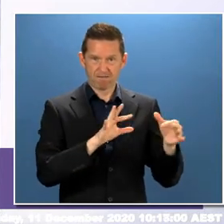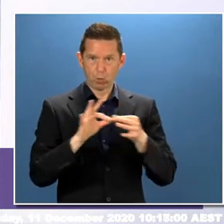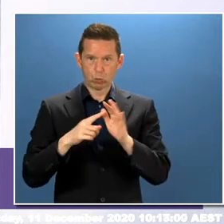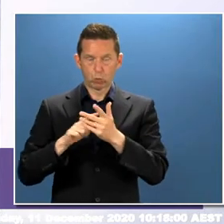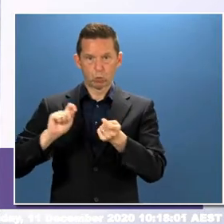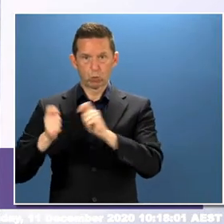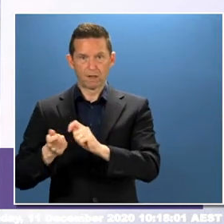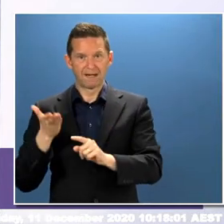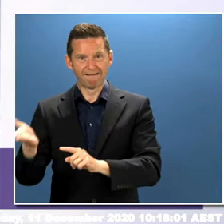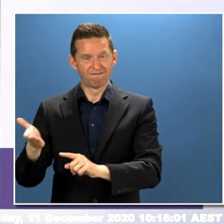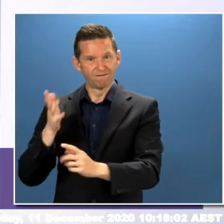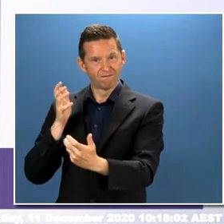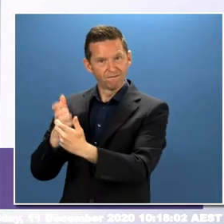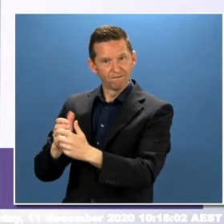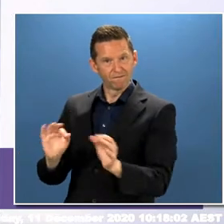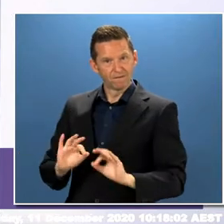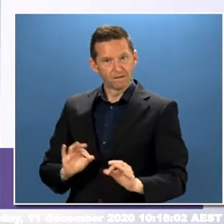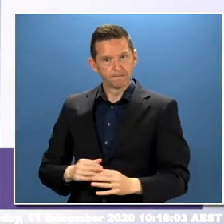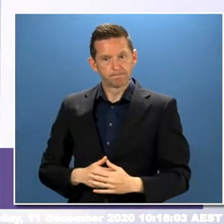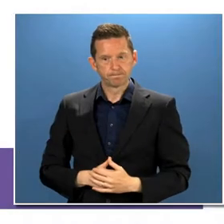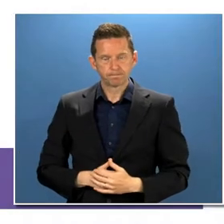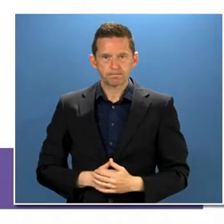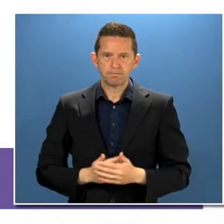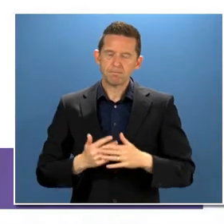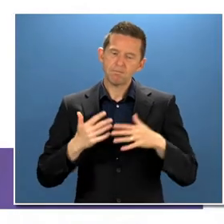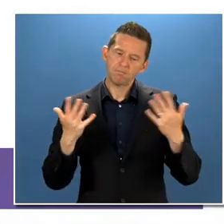Well, I wouldn't want to cast too many dispersions on